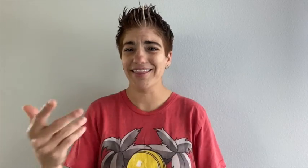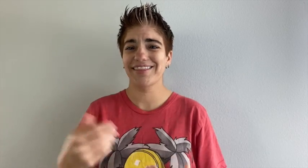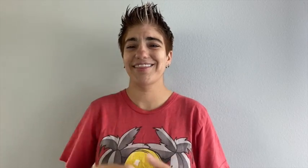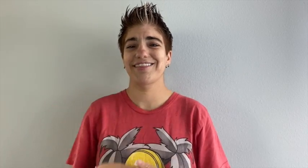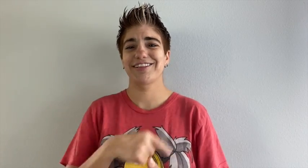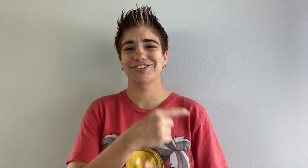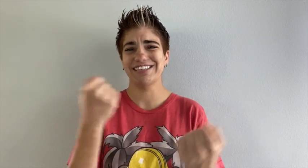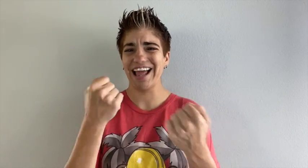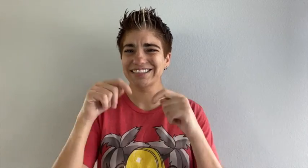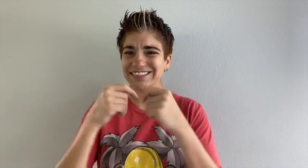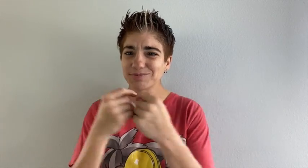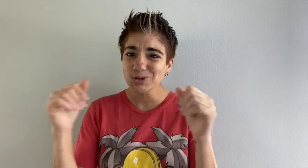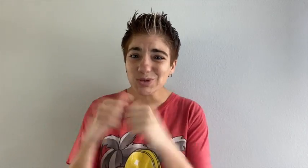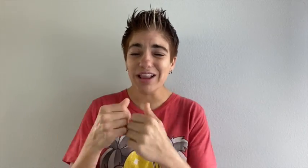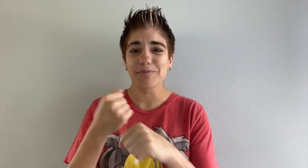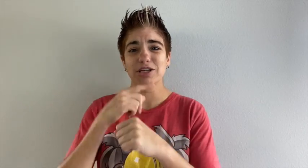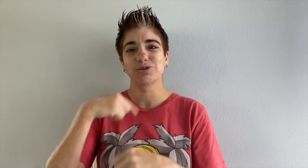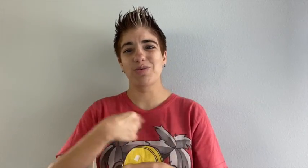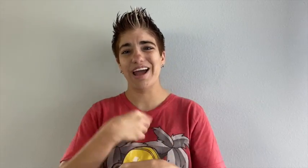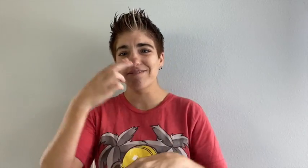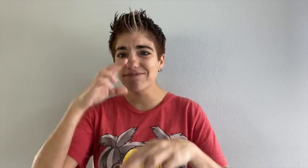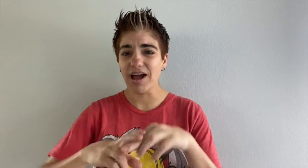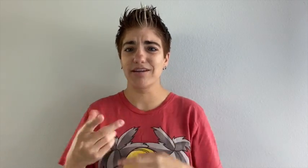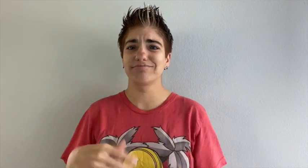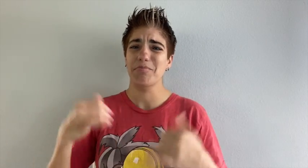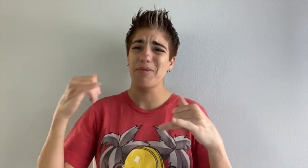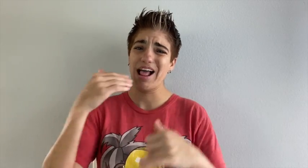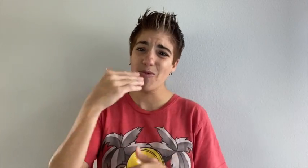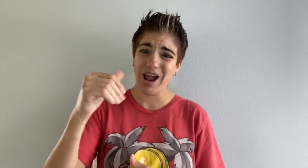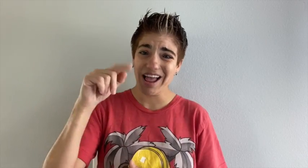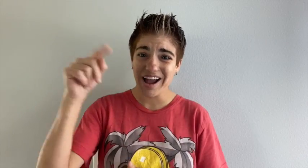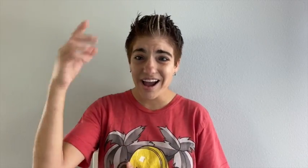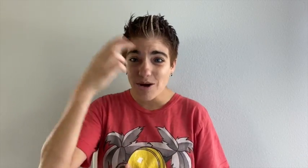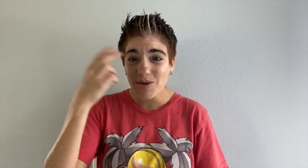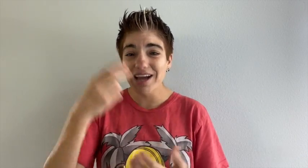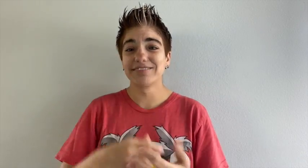in G handled it so well, she kept the team together. She made